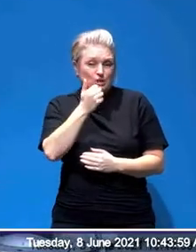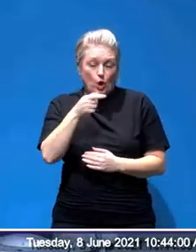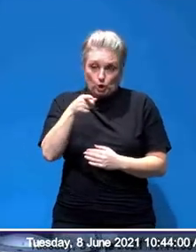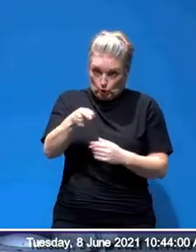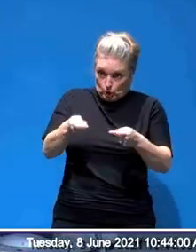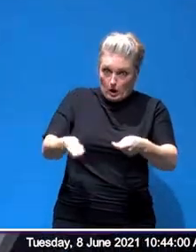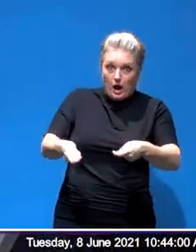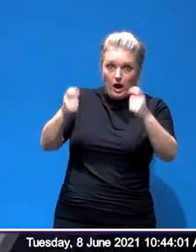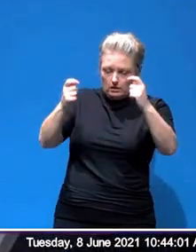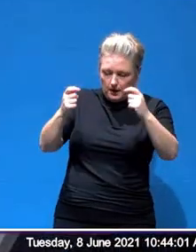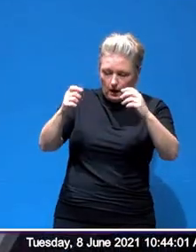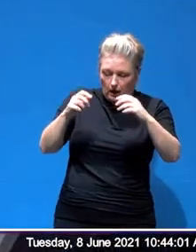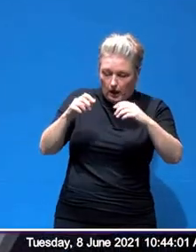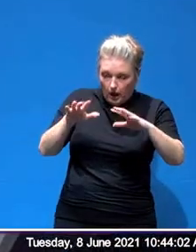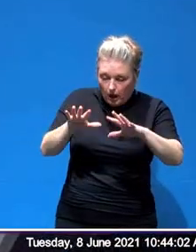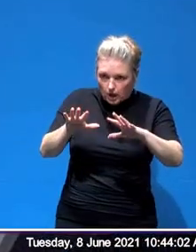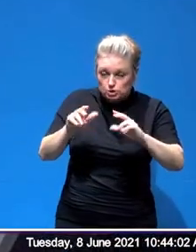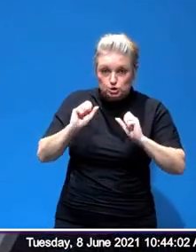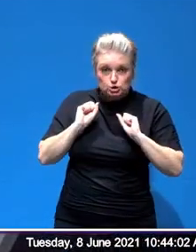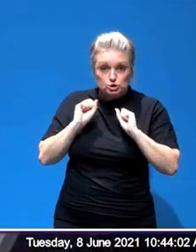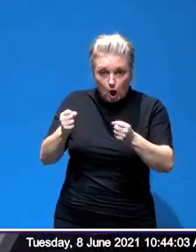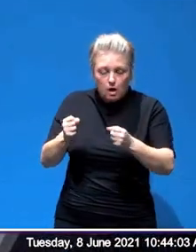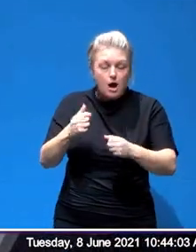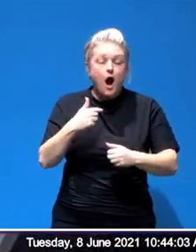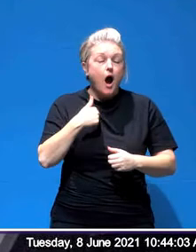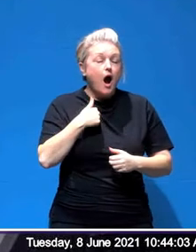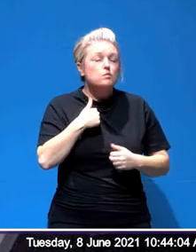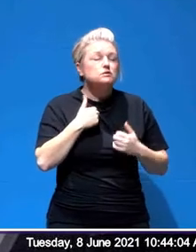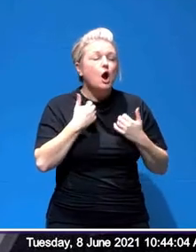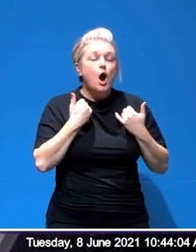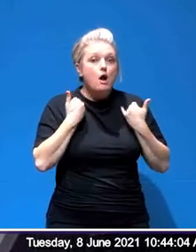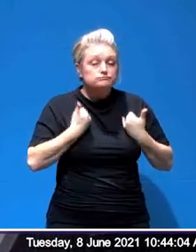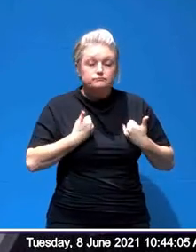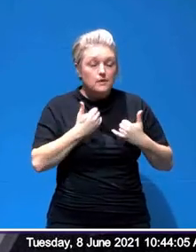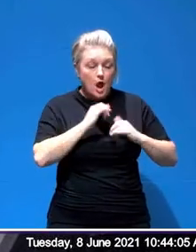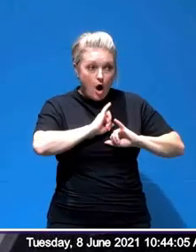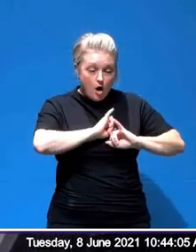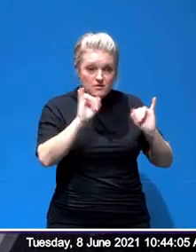I was horrified. In the third photograph, which the Commissioners will see, which I took the